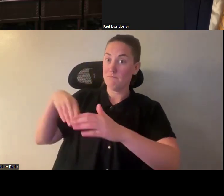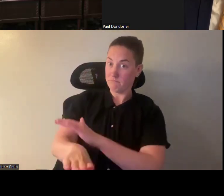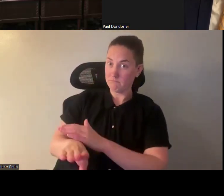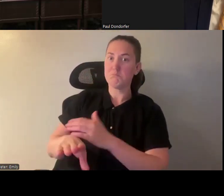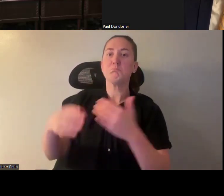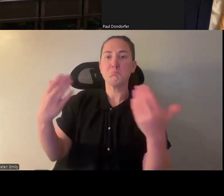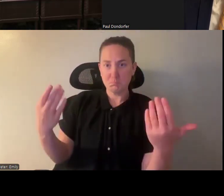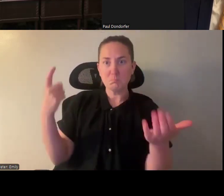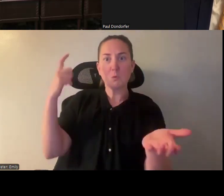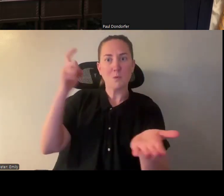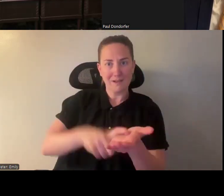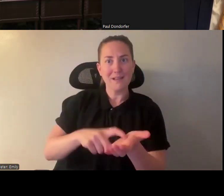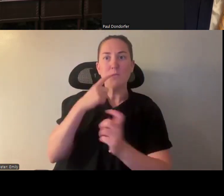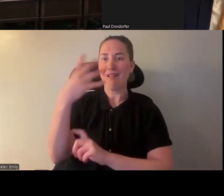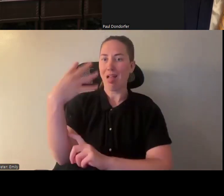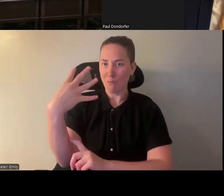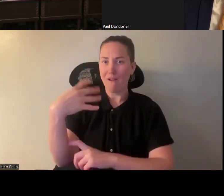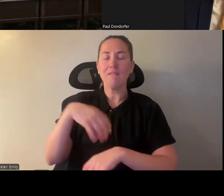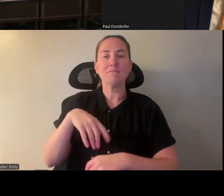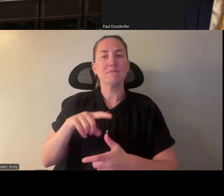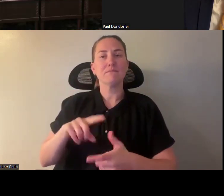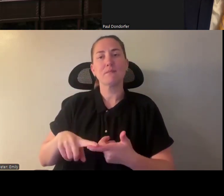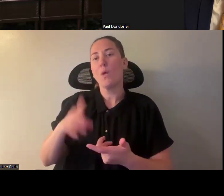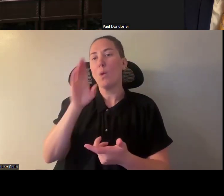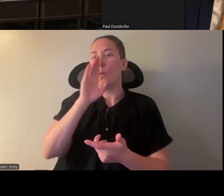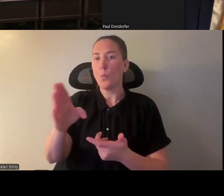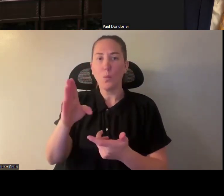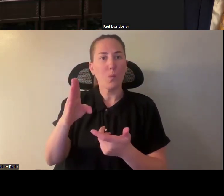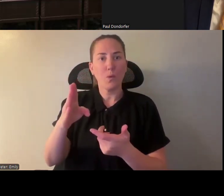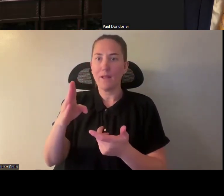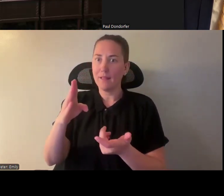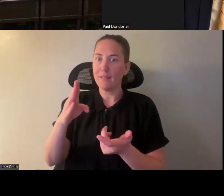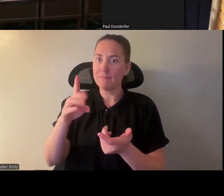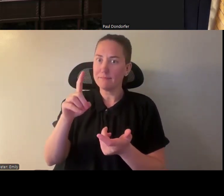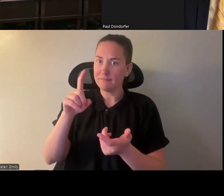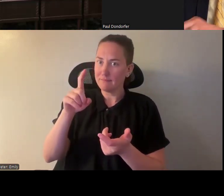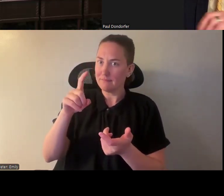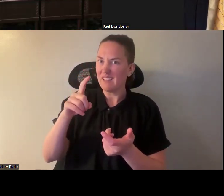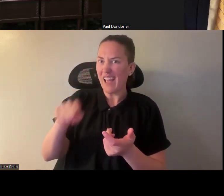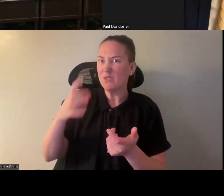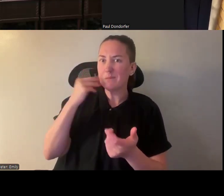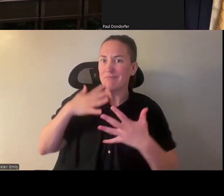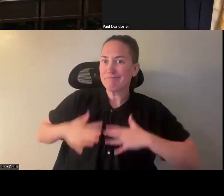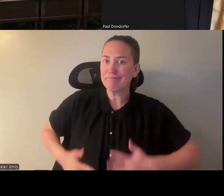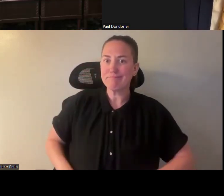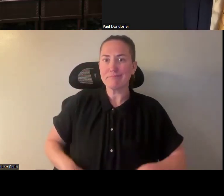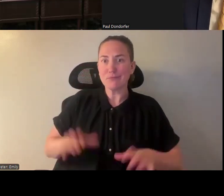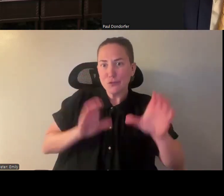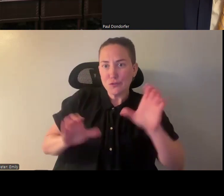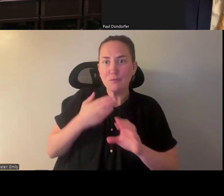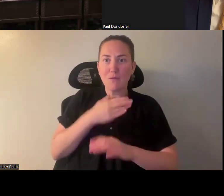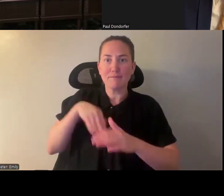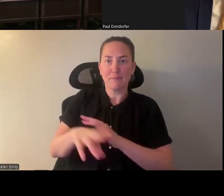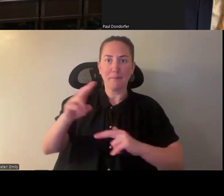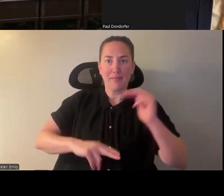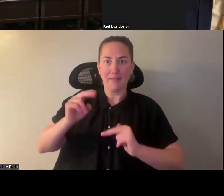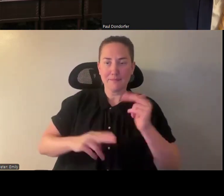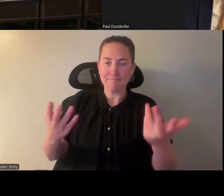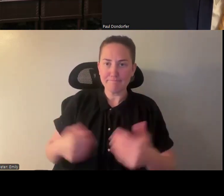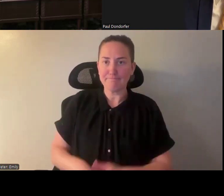will be on a camera We recognize that we will be subjected to a search entering the building And